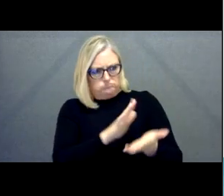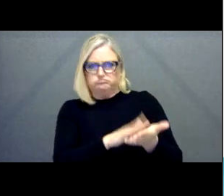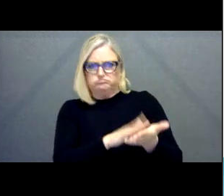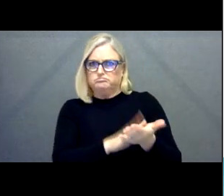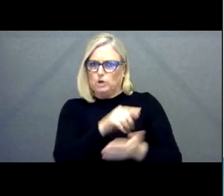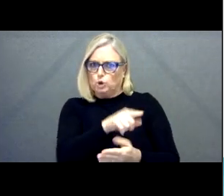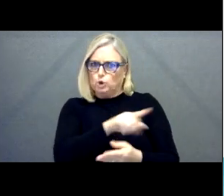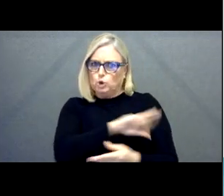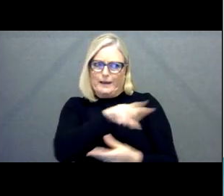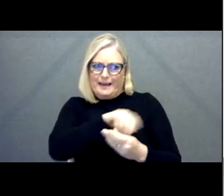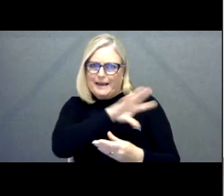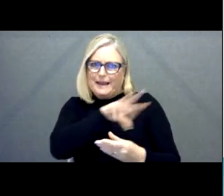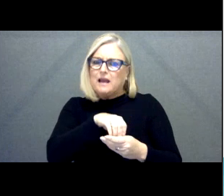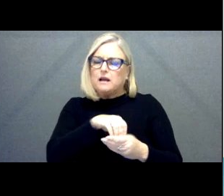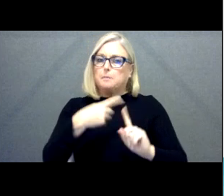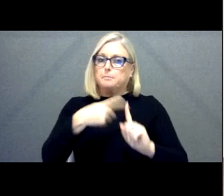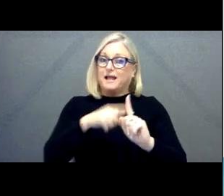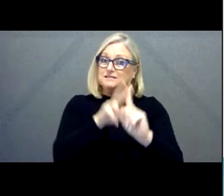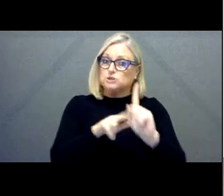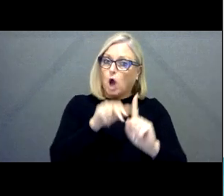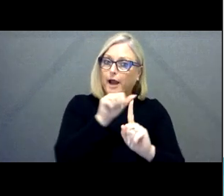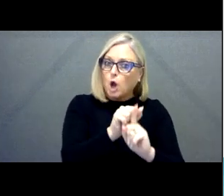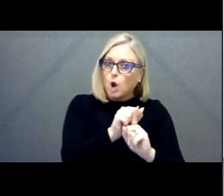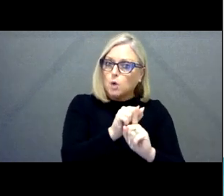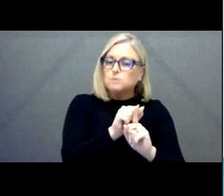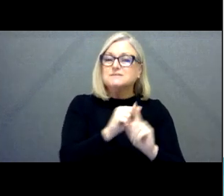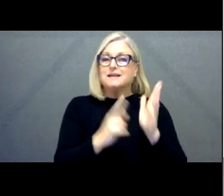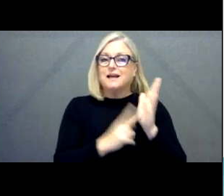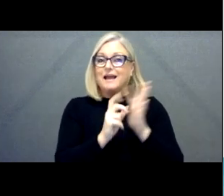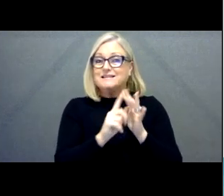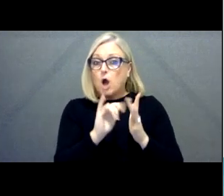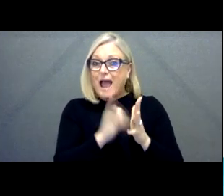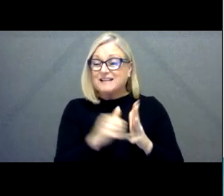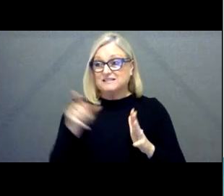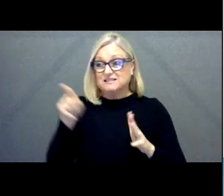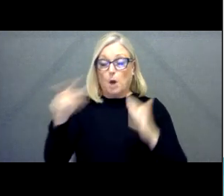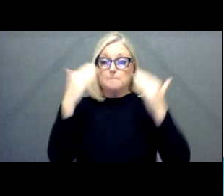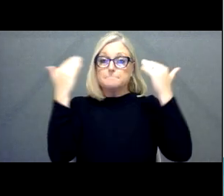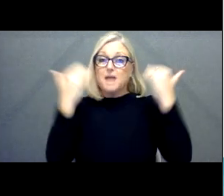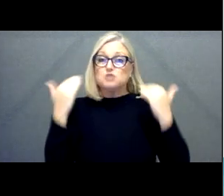NDIS support and the magistrate said that he had laid the foundation for genuine improvement in his